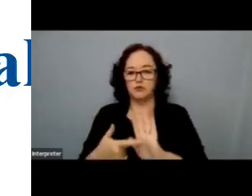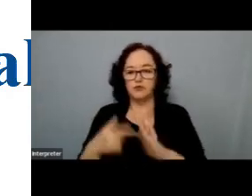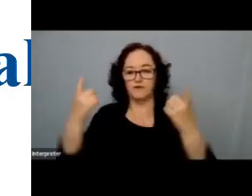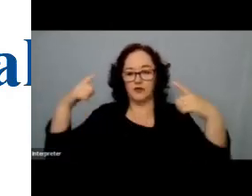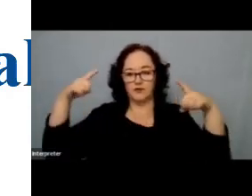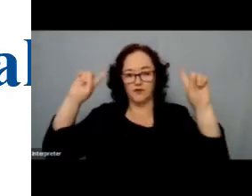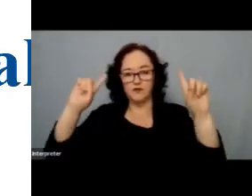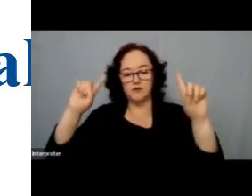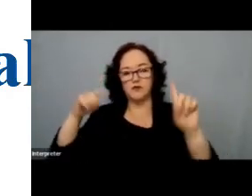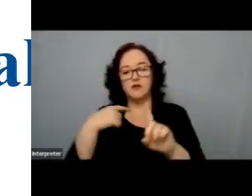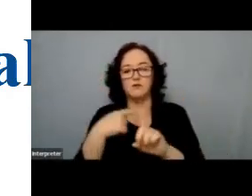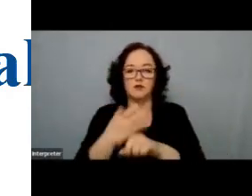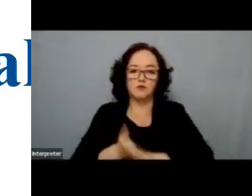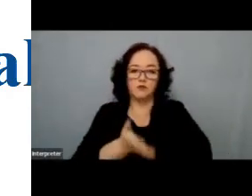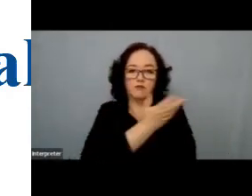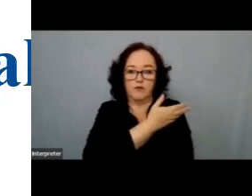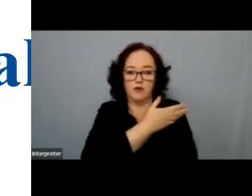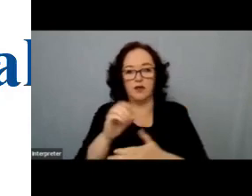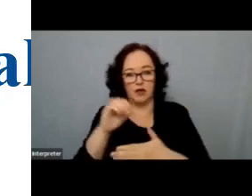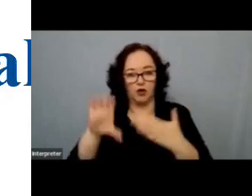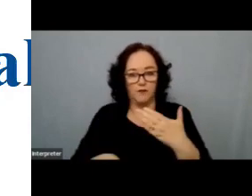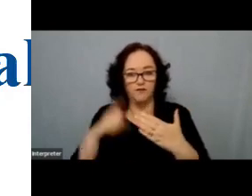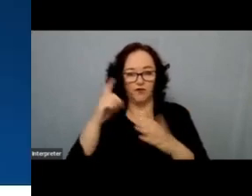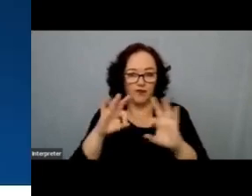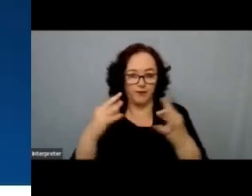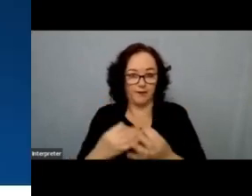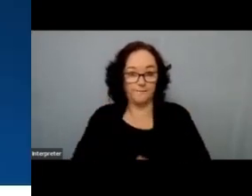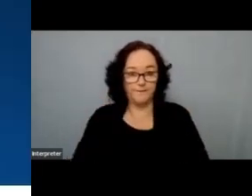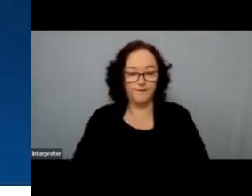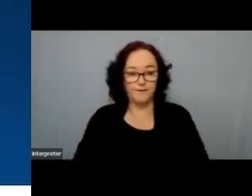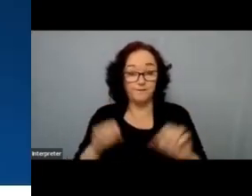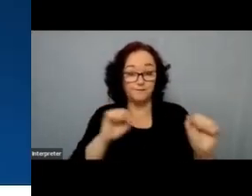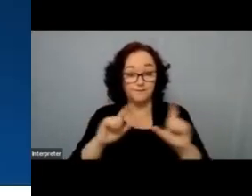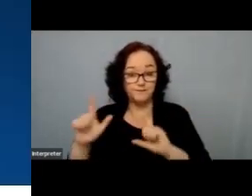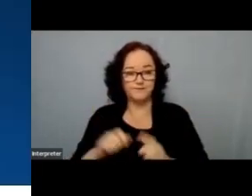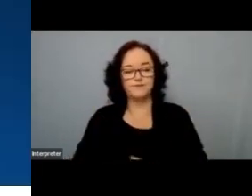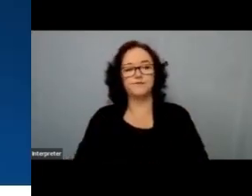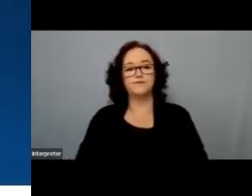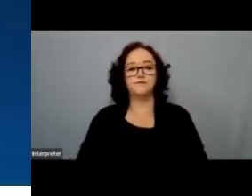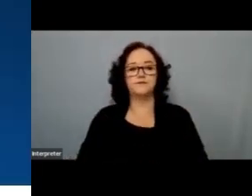improvement in outcomes for families. Next slide. So what